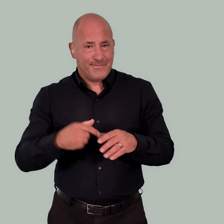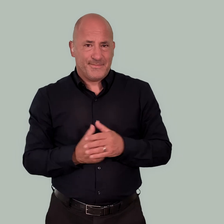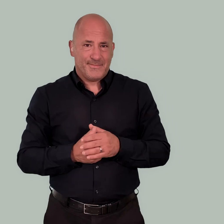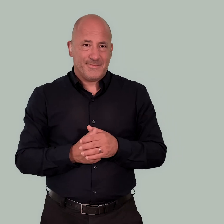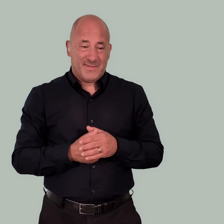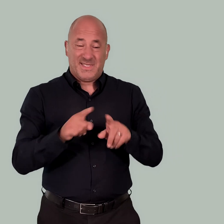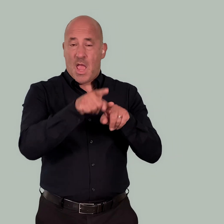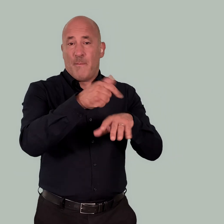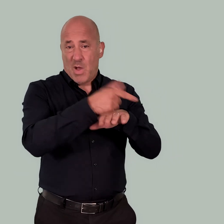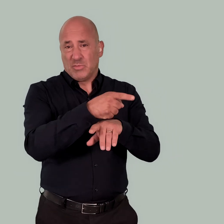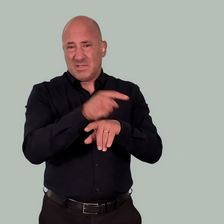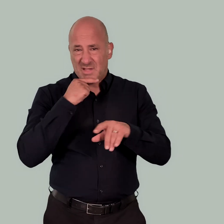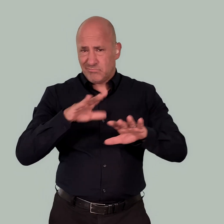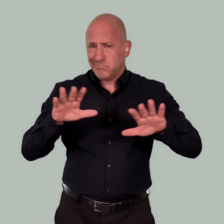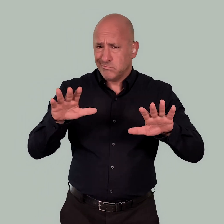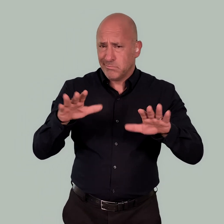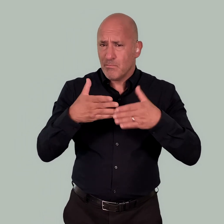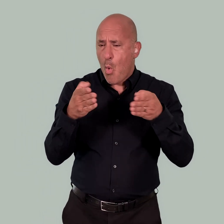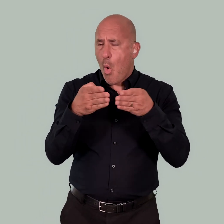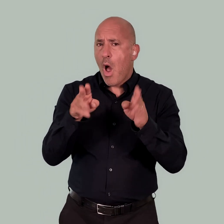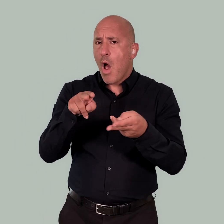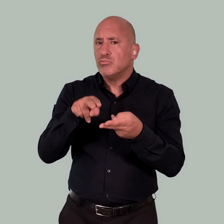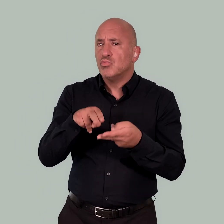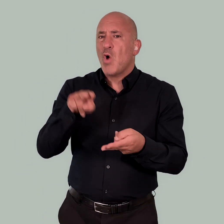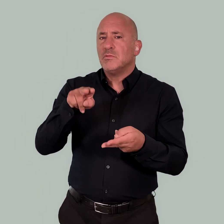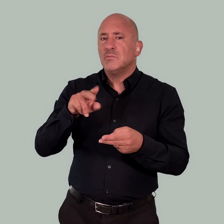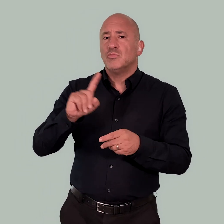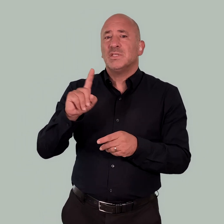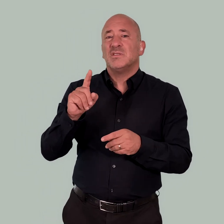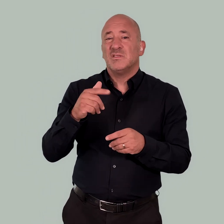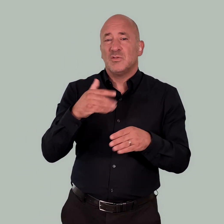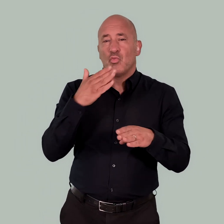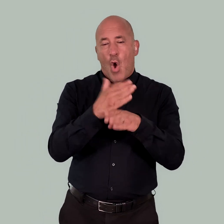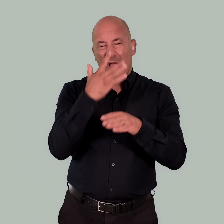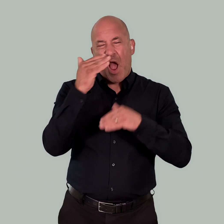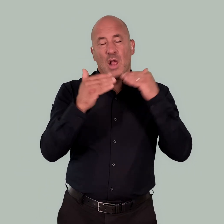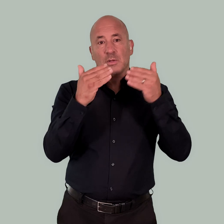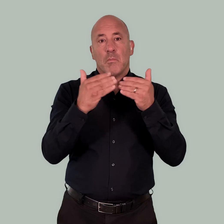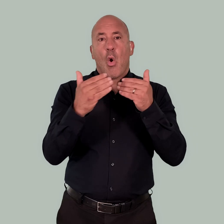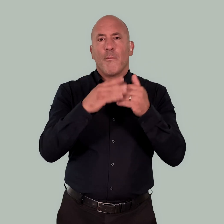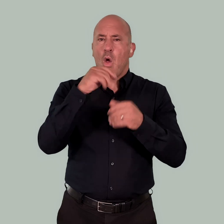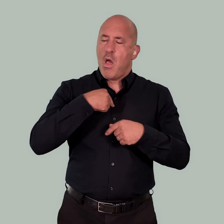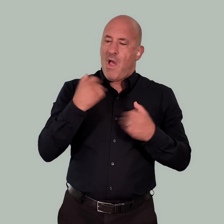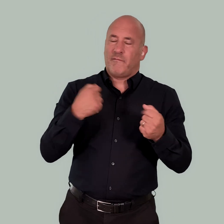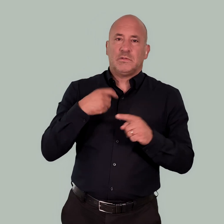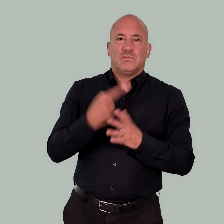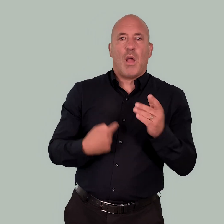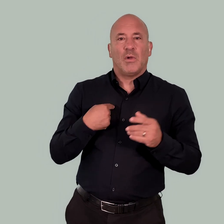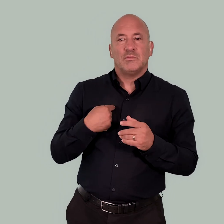The Foundation also highlights a broader trend: more working-age adults are reporting a disability,